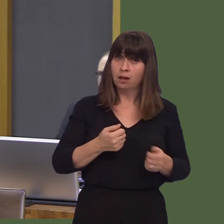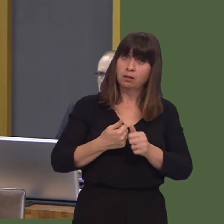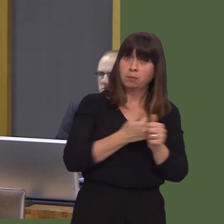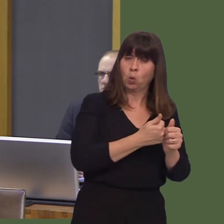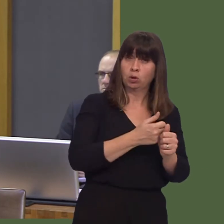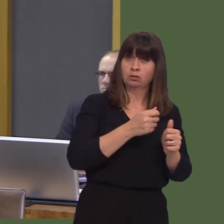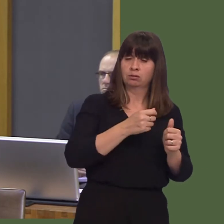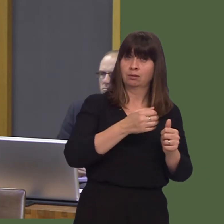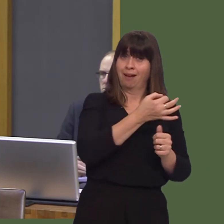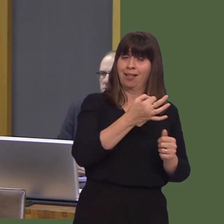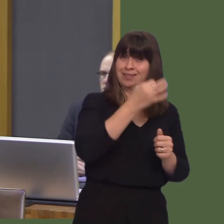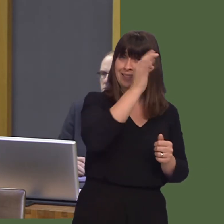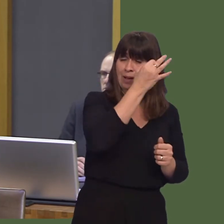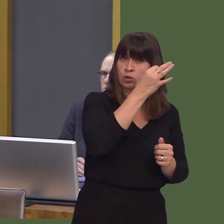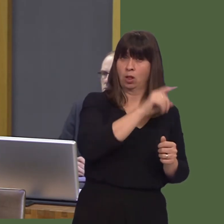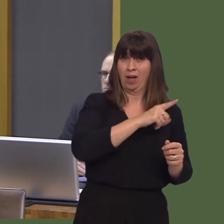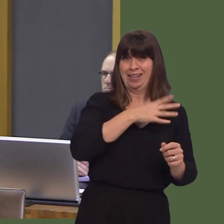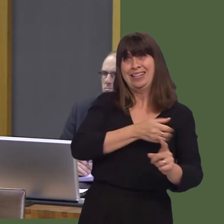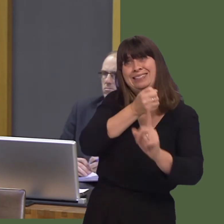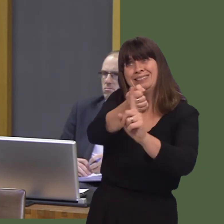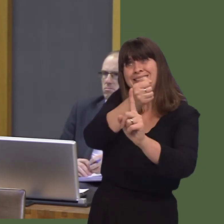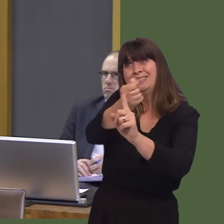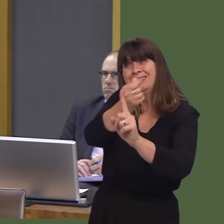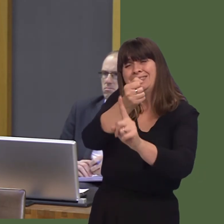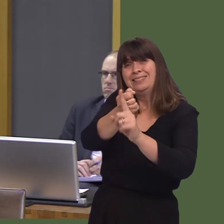put pressure on Network Rail to ensure that a new bridge is put in place that would be